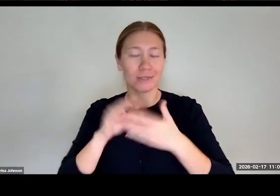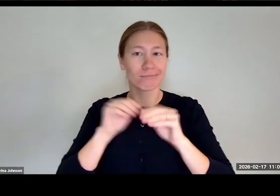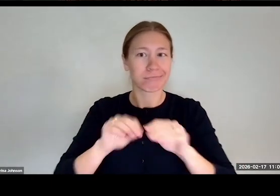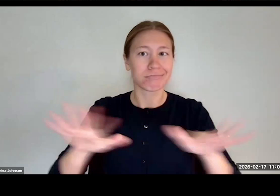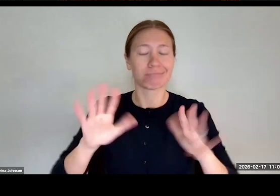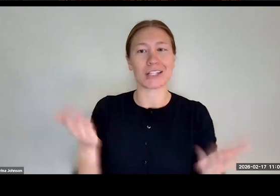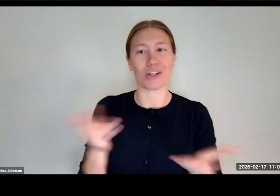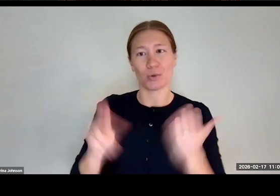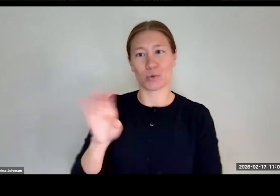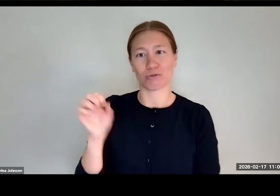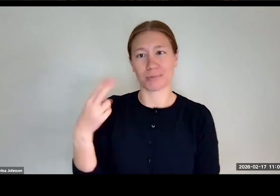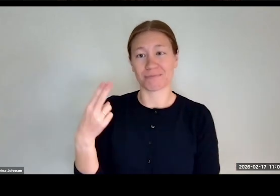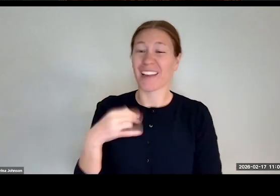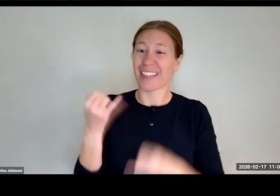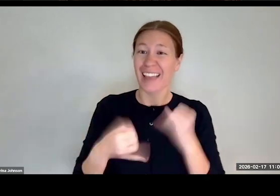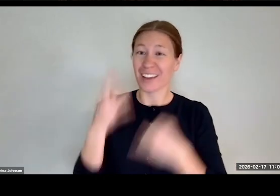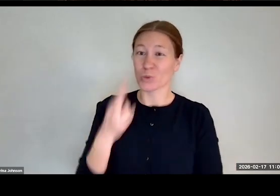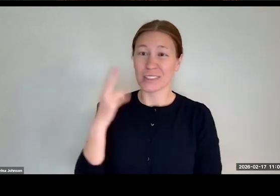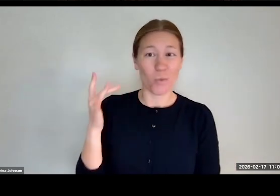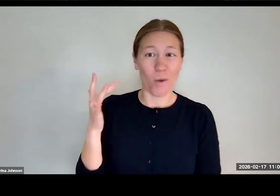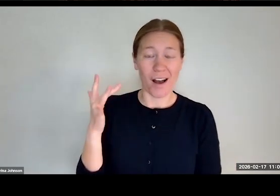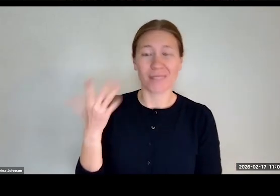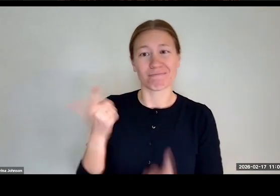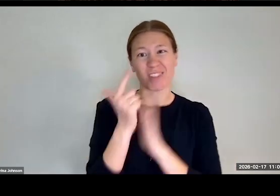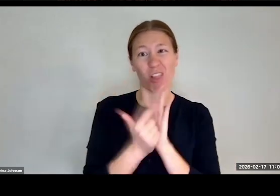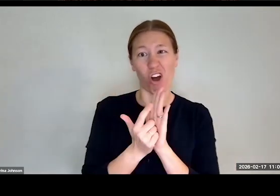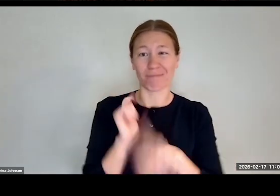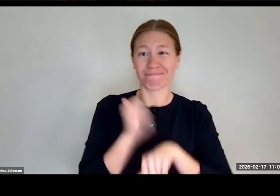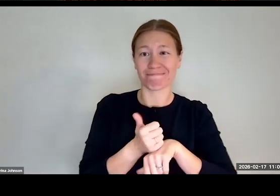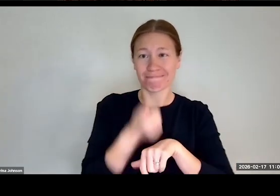And then finally, it is the law. So we do have legal obligations which are outlined under the